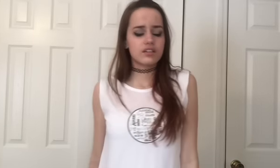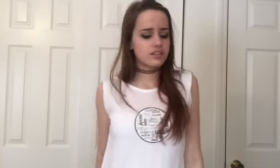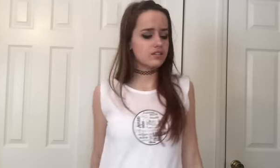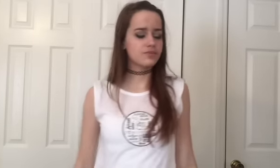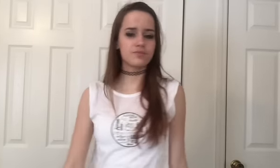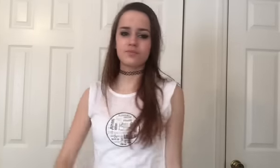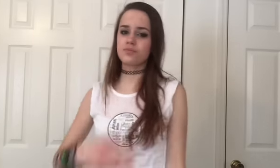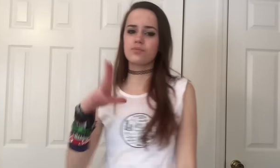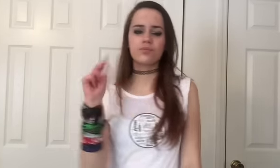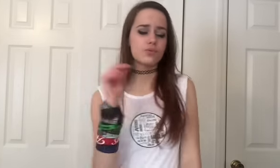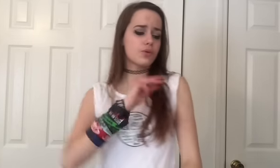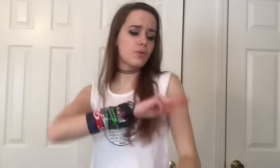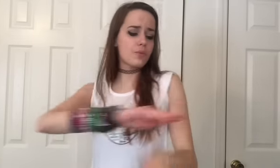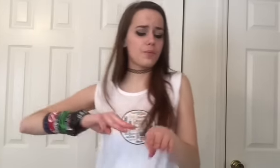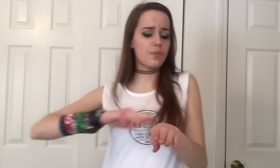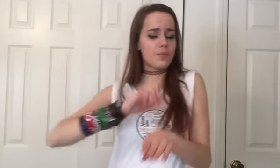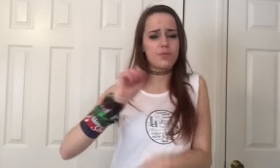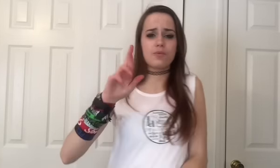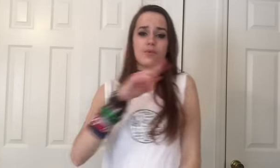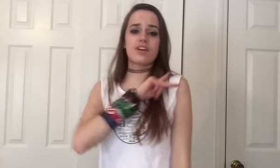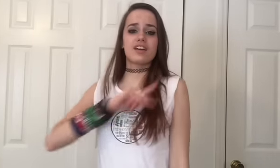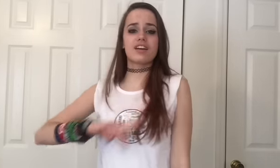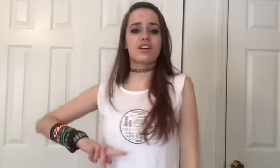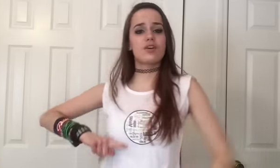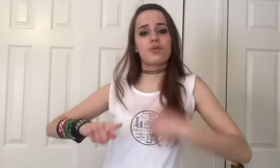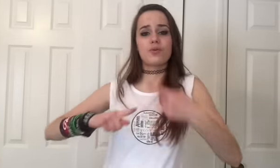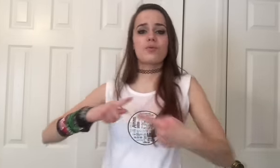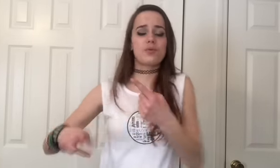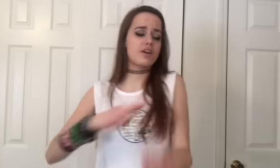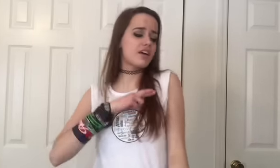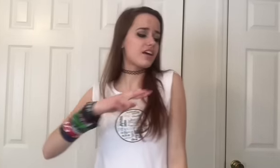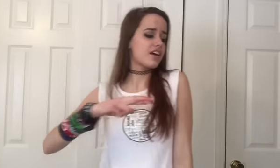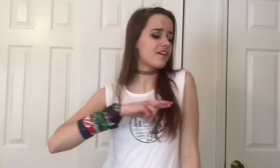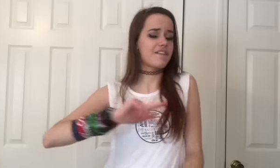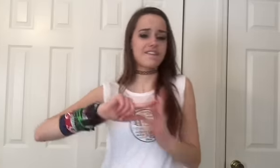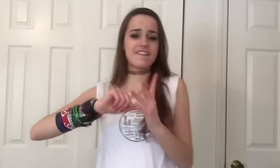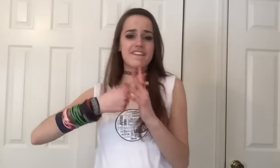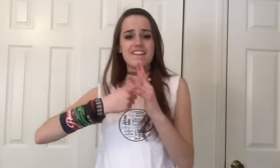no masters or kings when the ritual begins